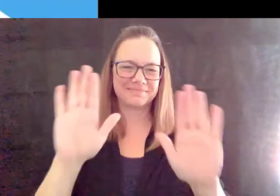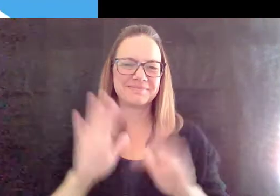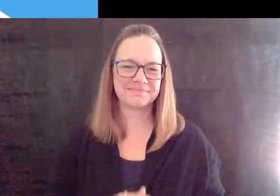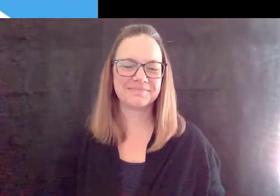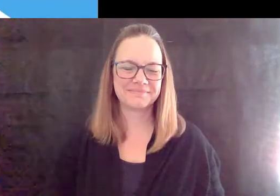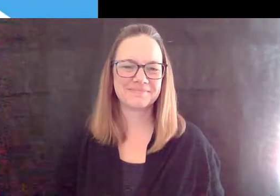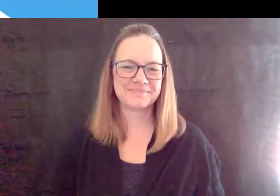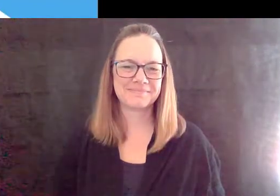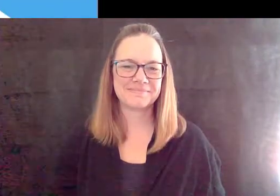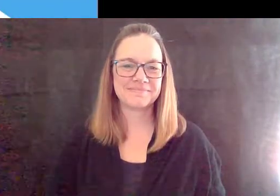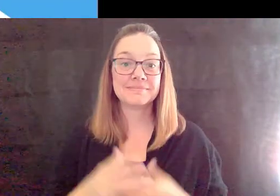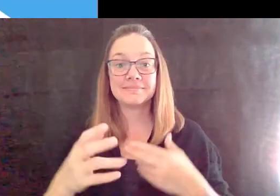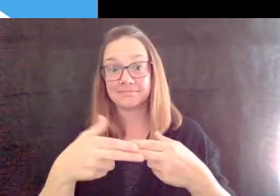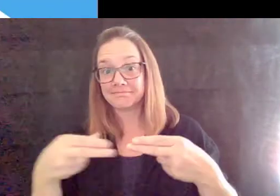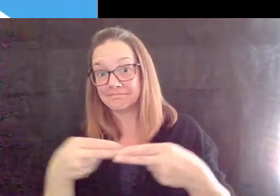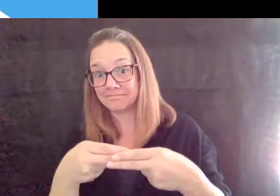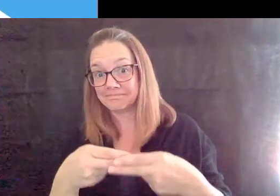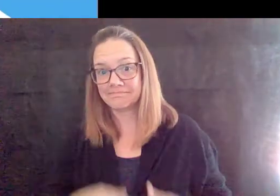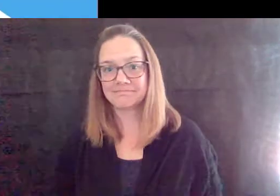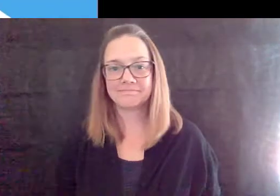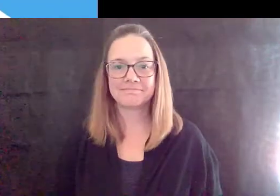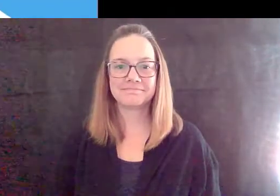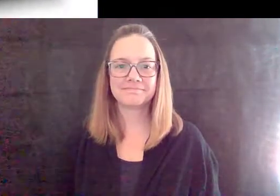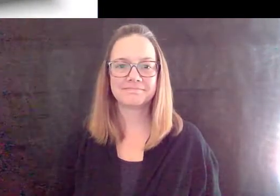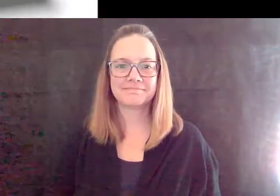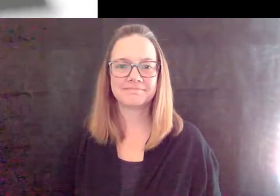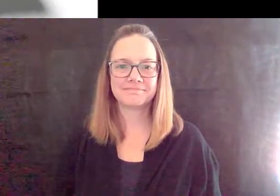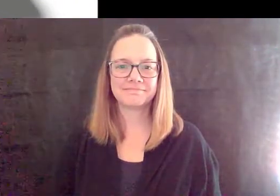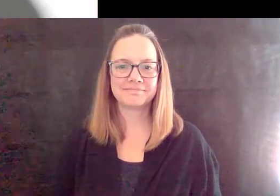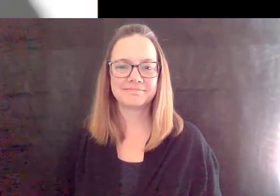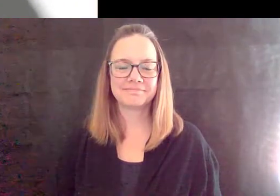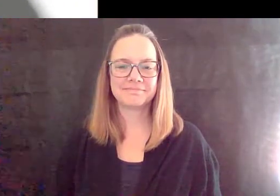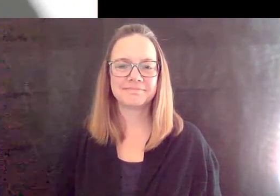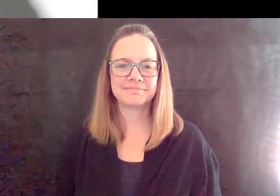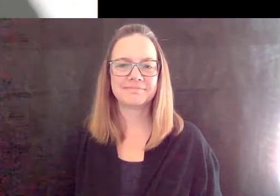Great. So next slide.